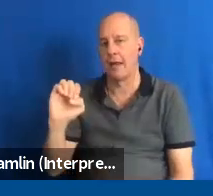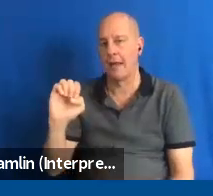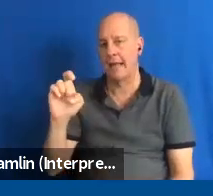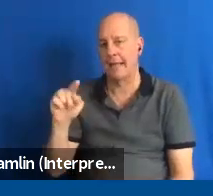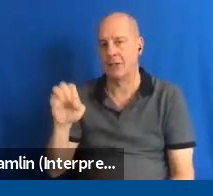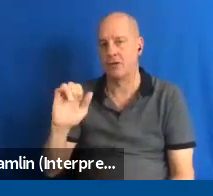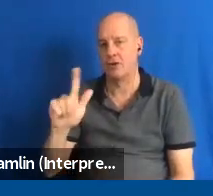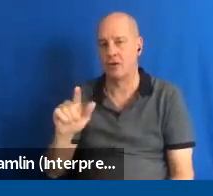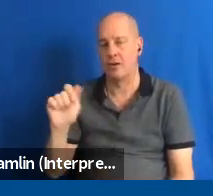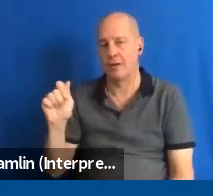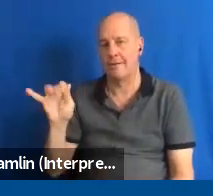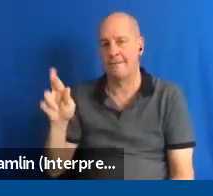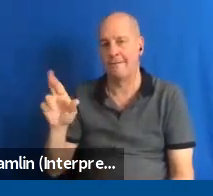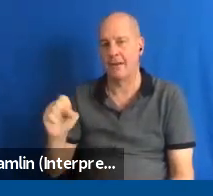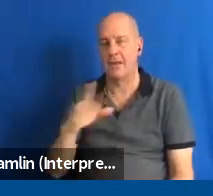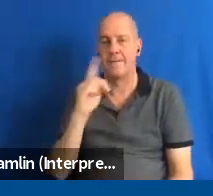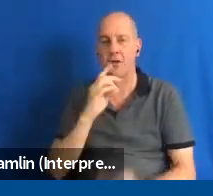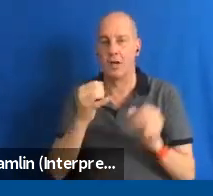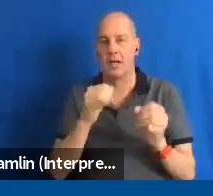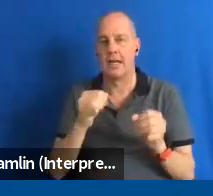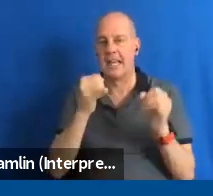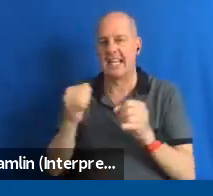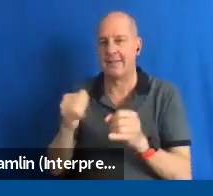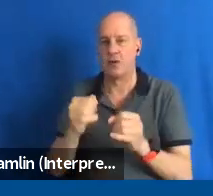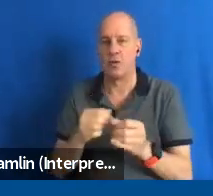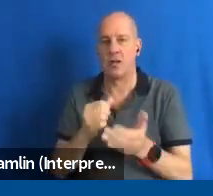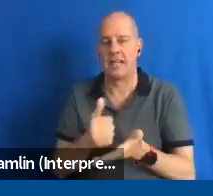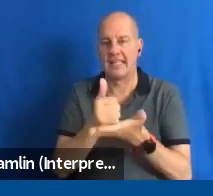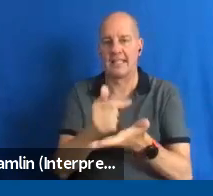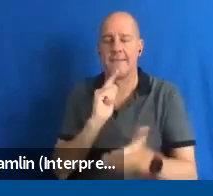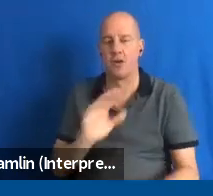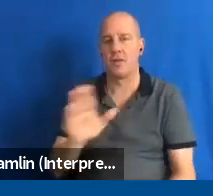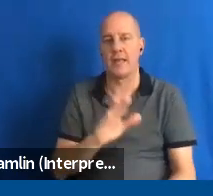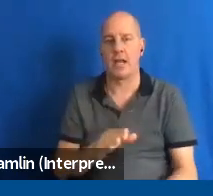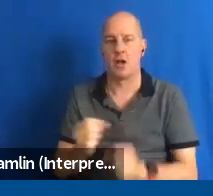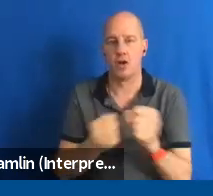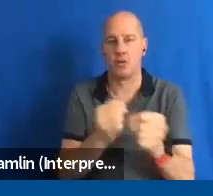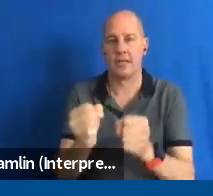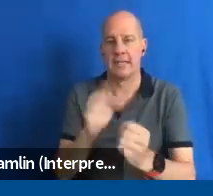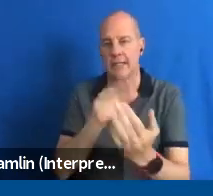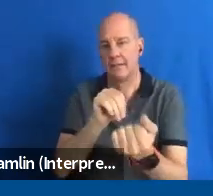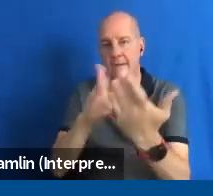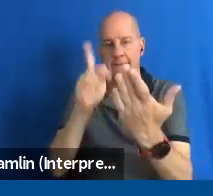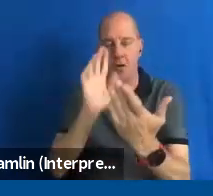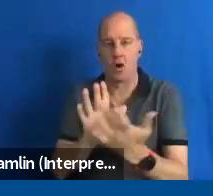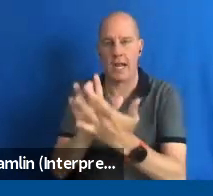for individual assistance on their strategic approach for outreach. So I will have to reach